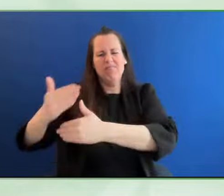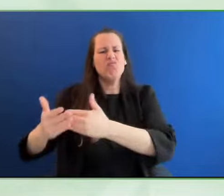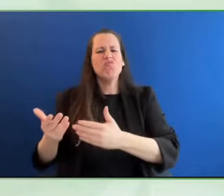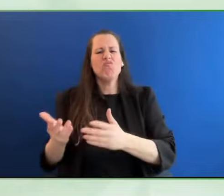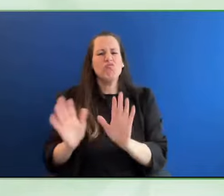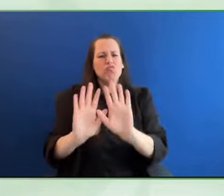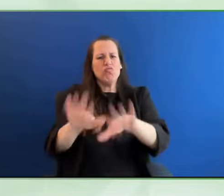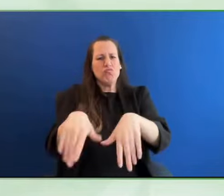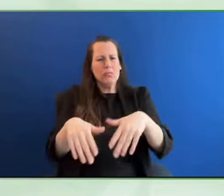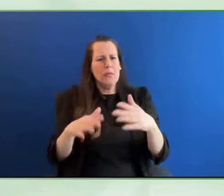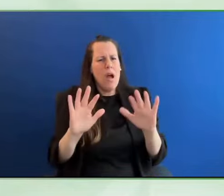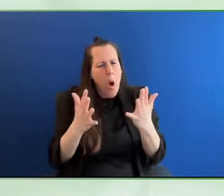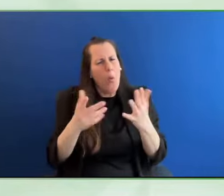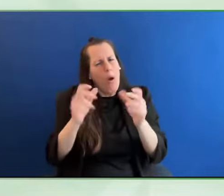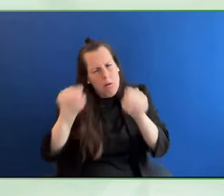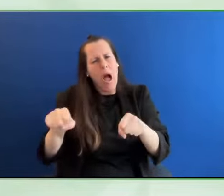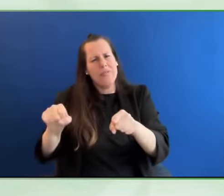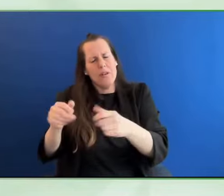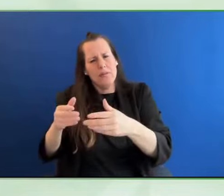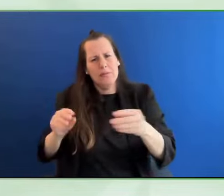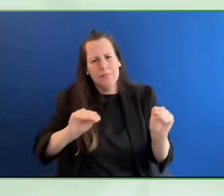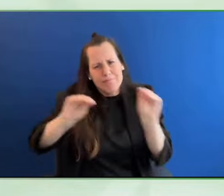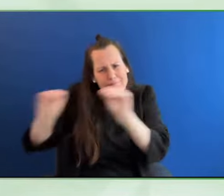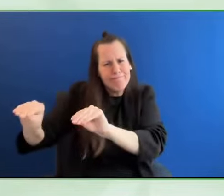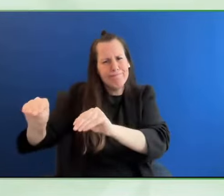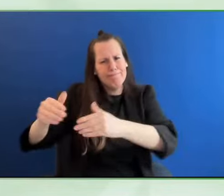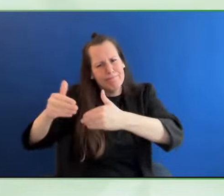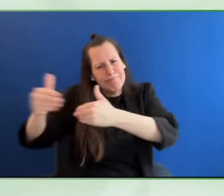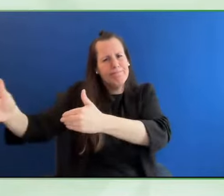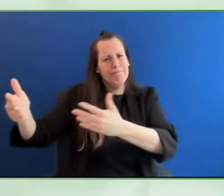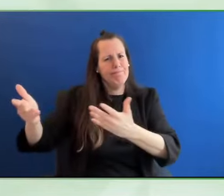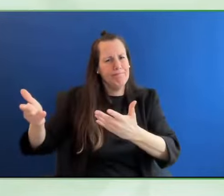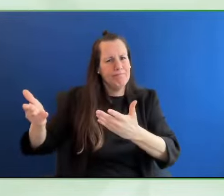incredible humans out there who are being screened out daily.